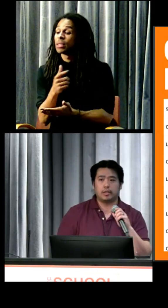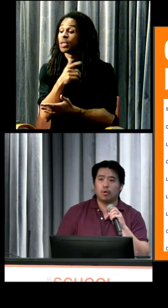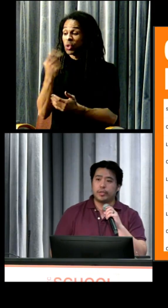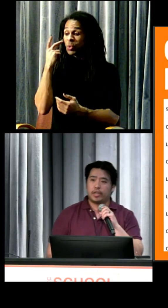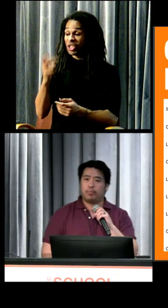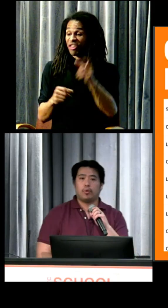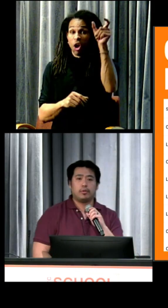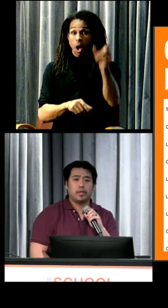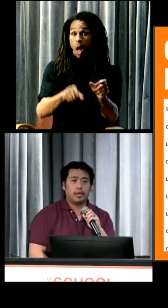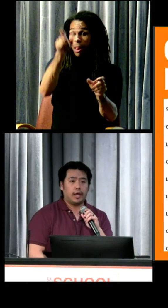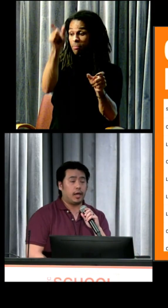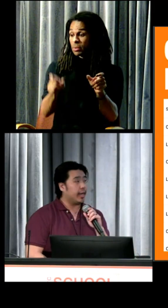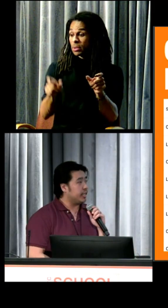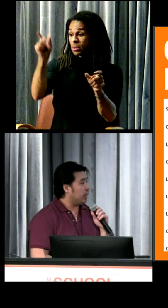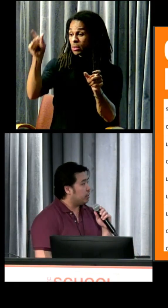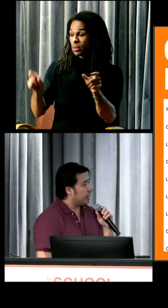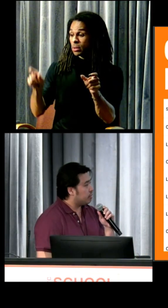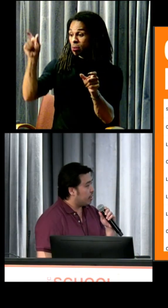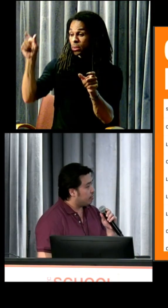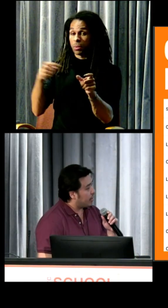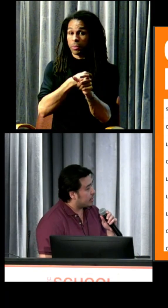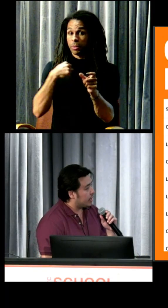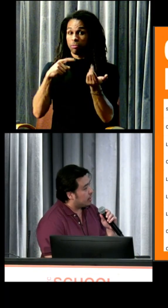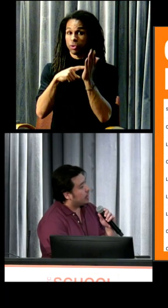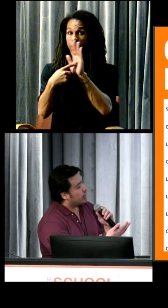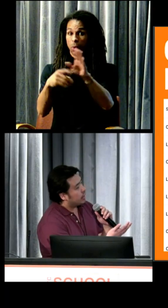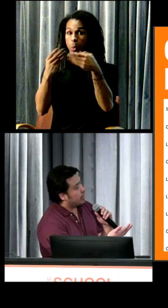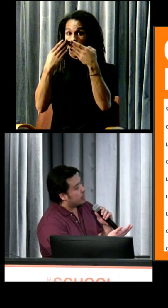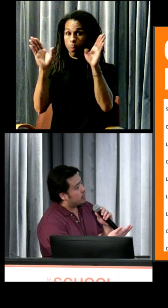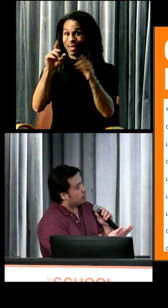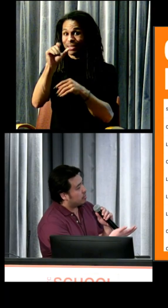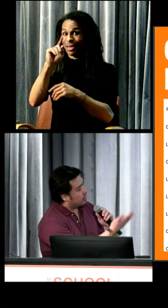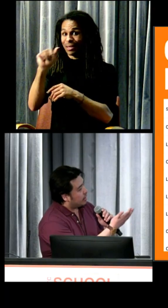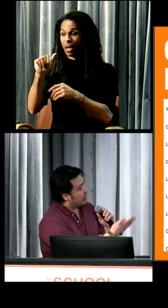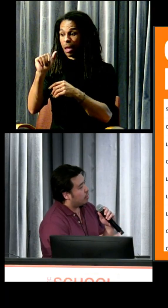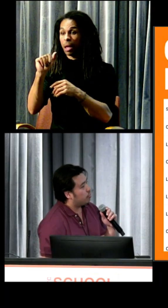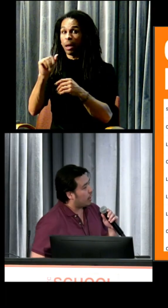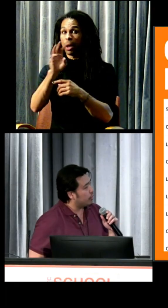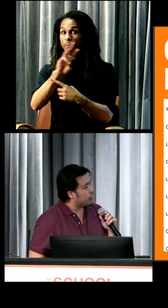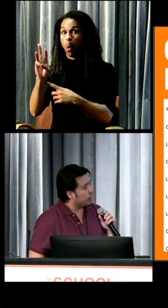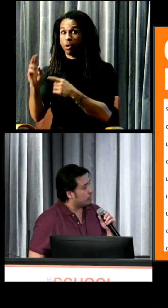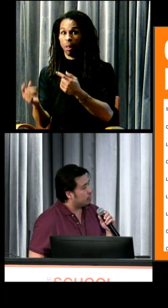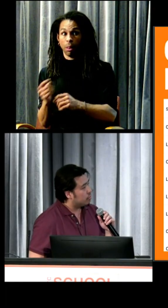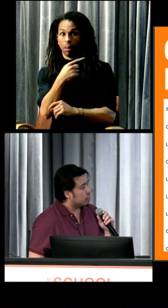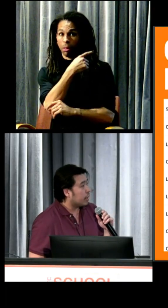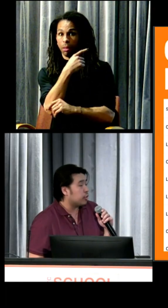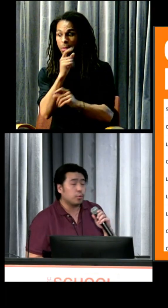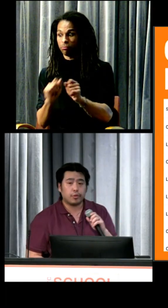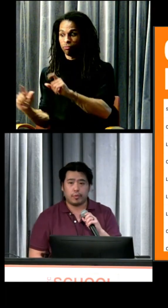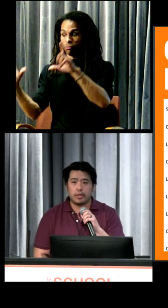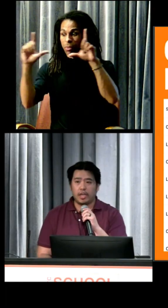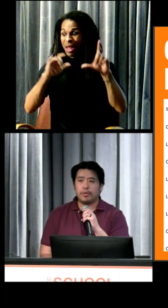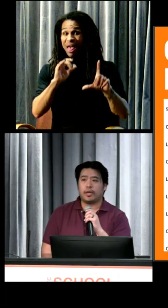And the way we do this is by acting as an interpreter between raw data and end users to